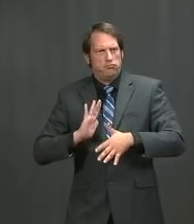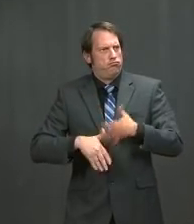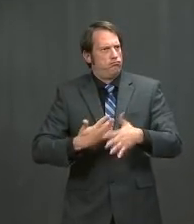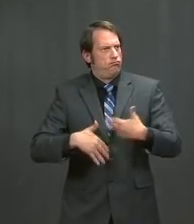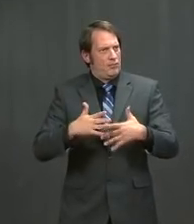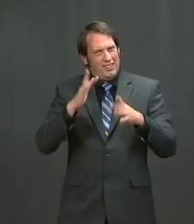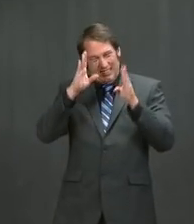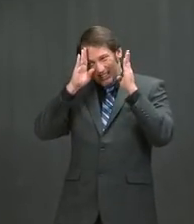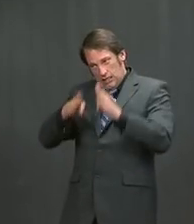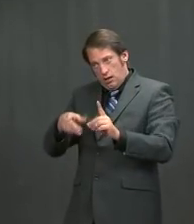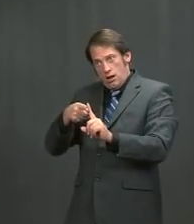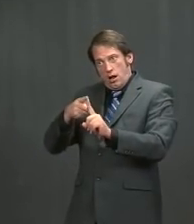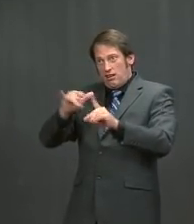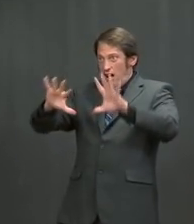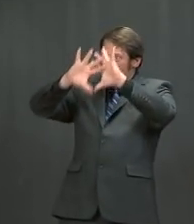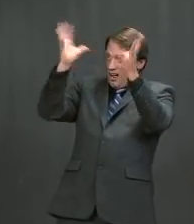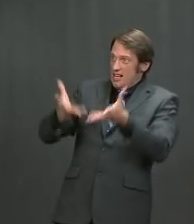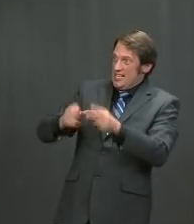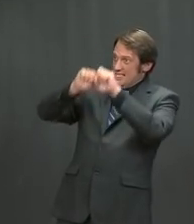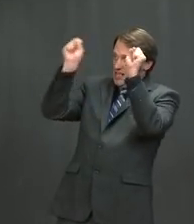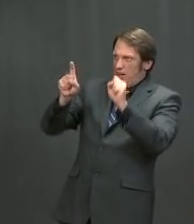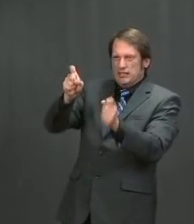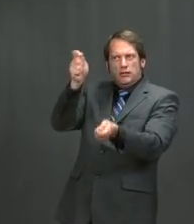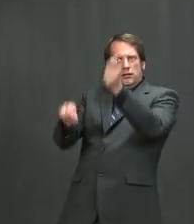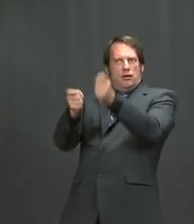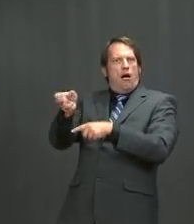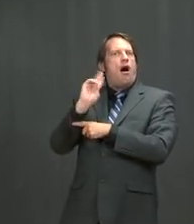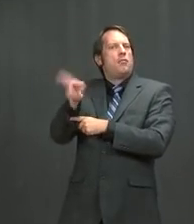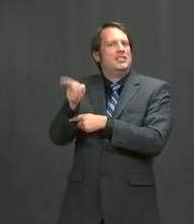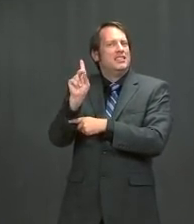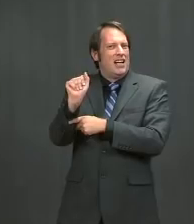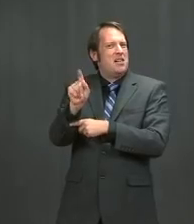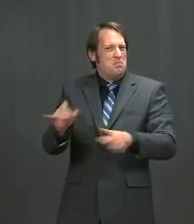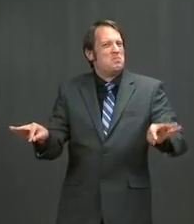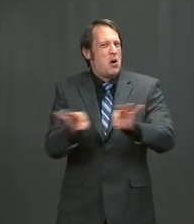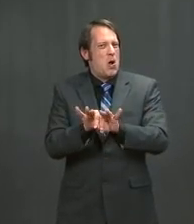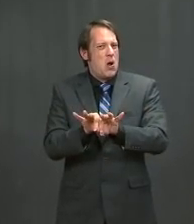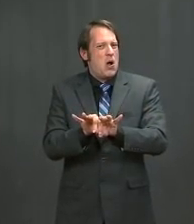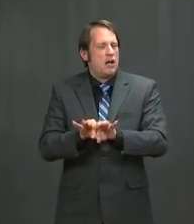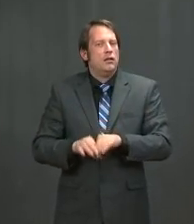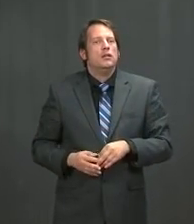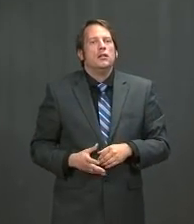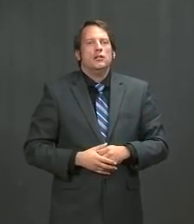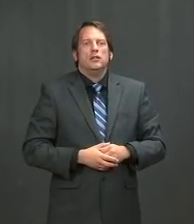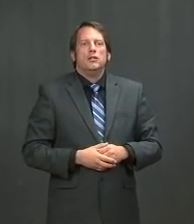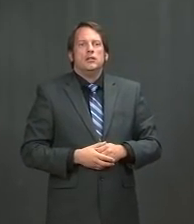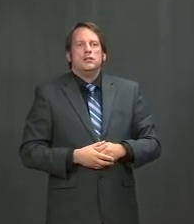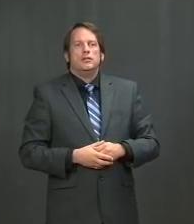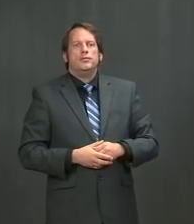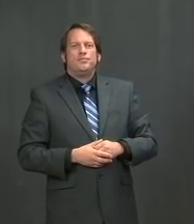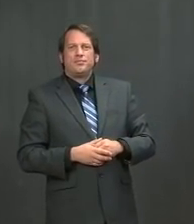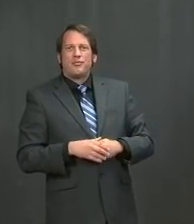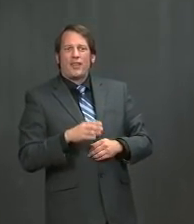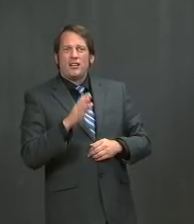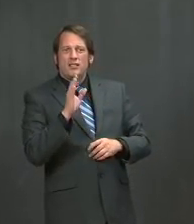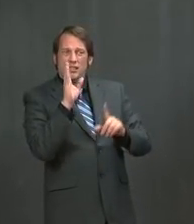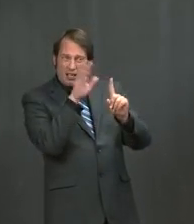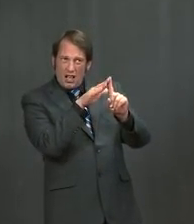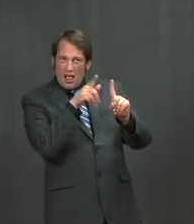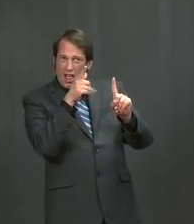Is the White House open to reducing the corporate tax rate? Ms. Psaki: Well, first, the President felt it was responsible to propose a way to pay for his proposal.